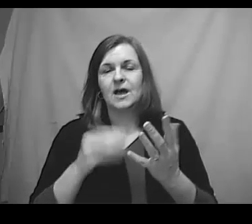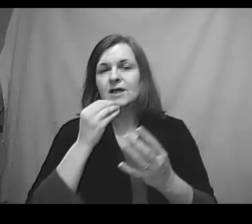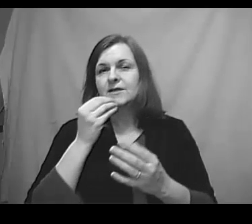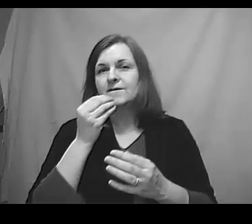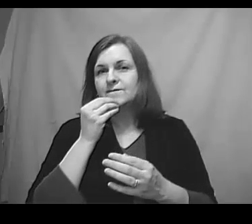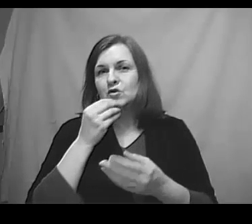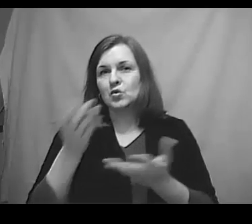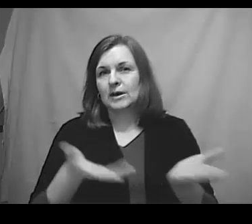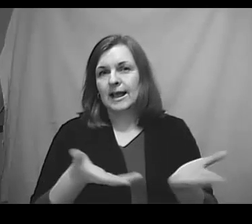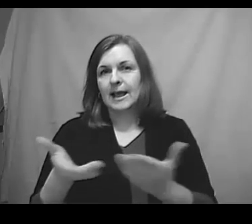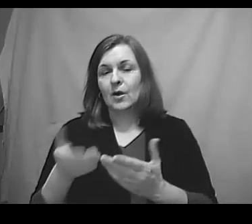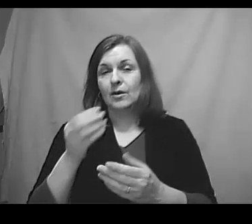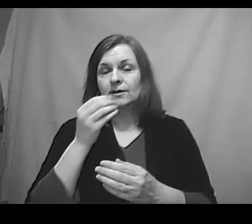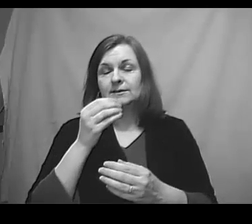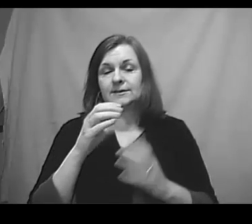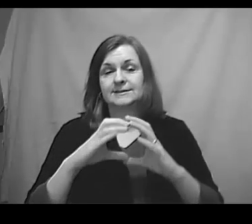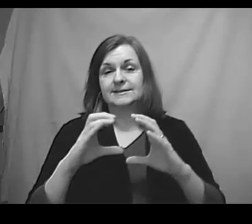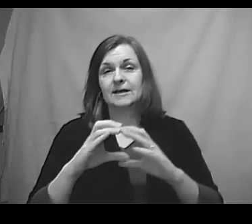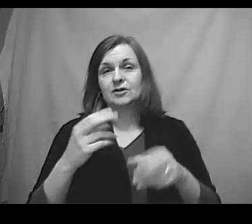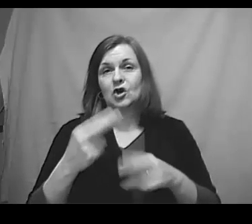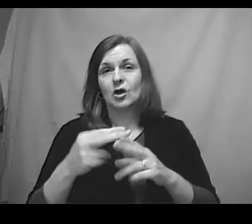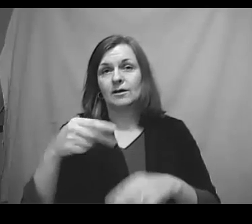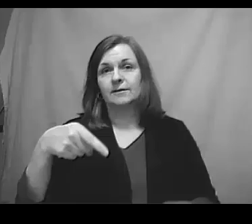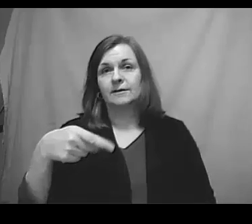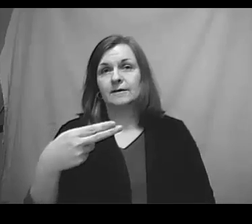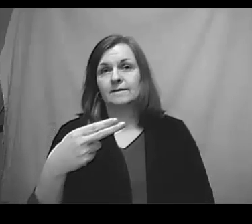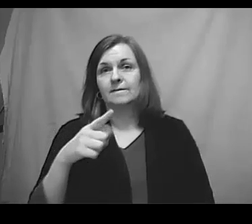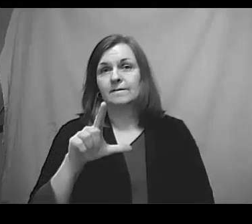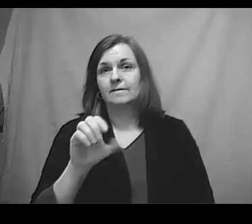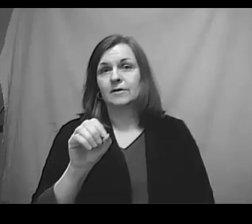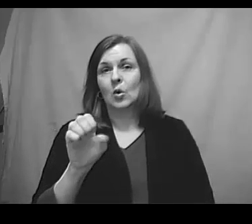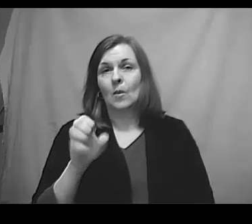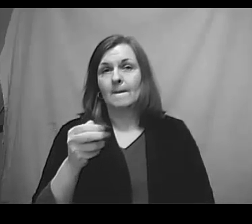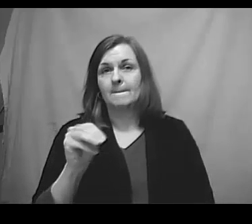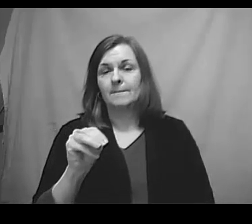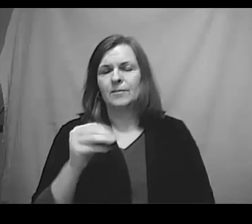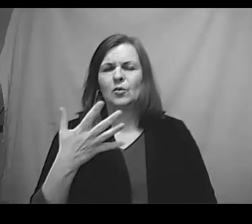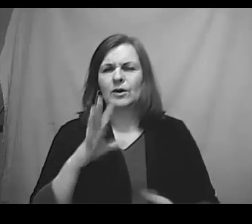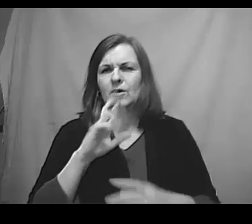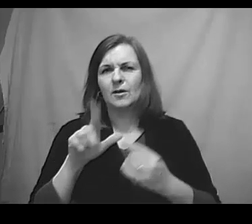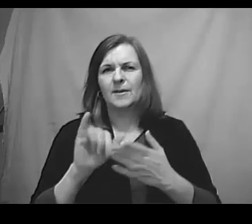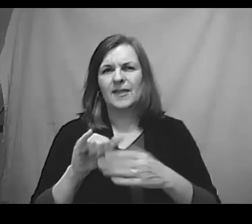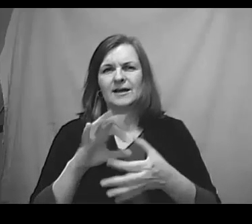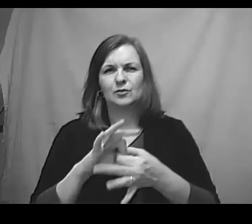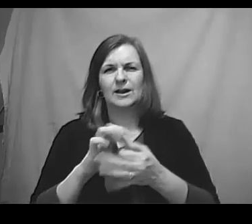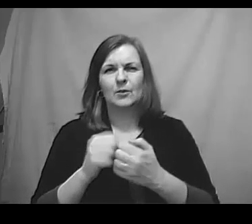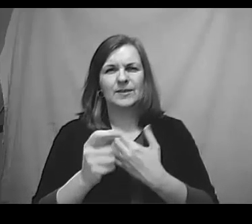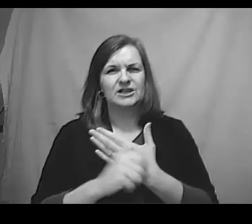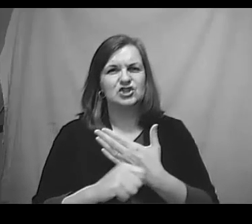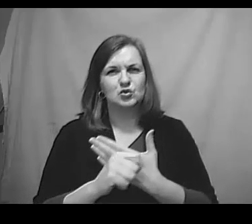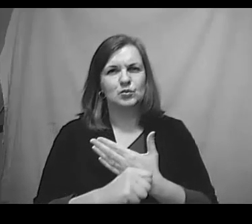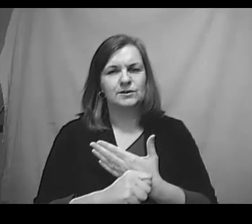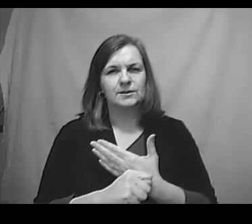and our food conducting cells are phloem we saw that in our tissue discussion